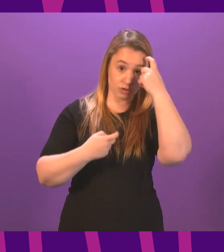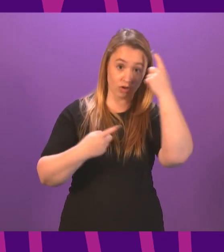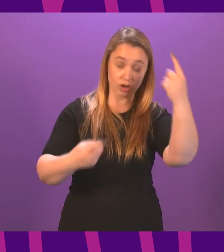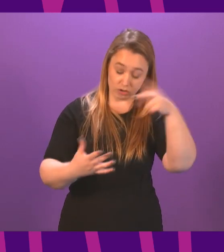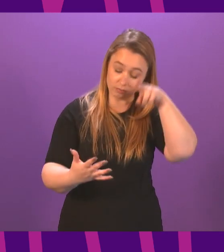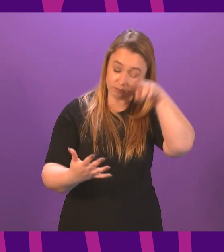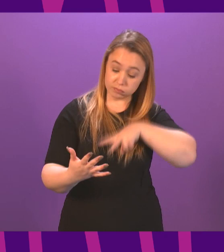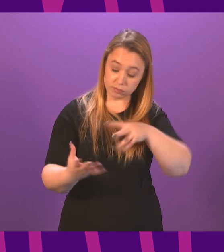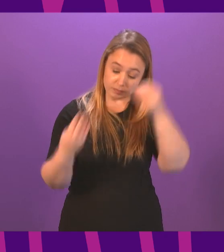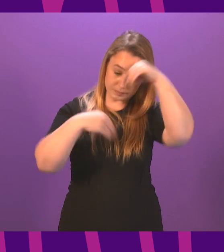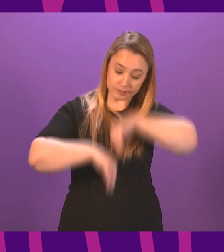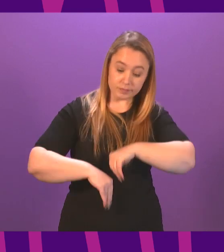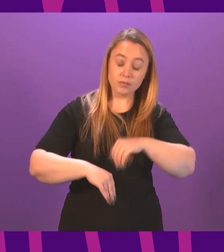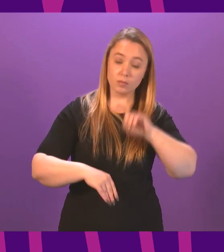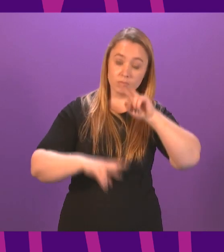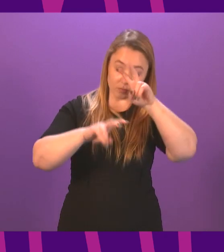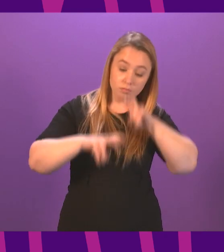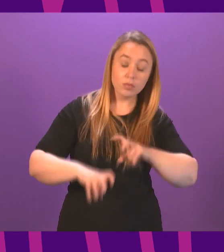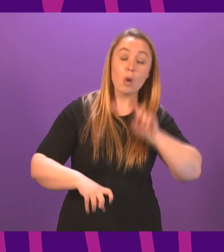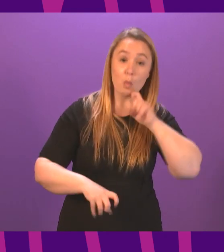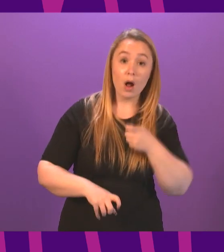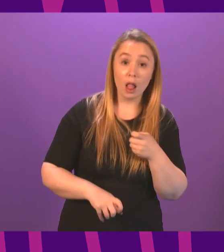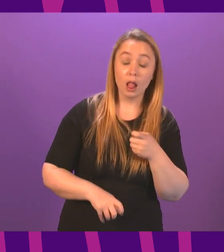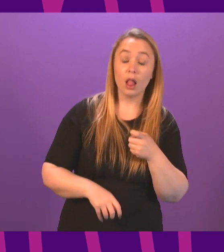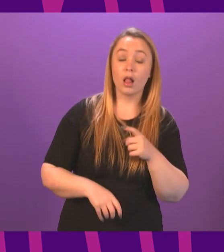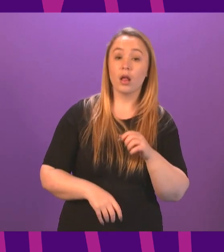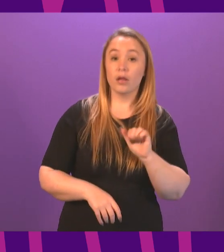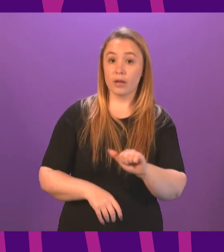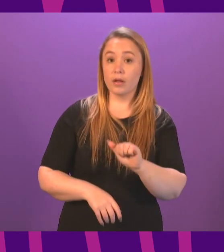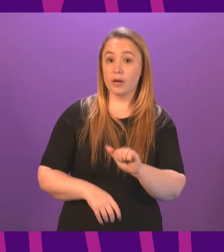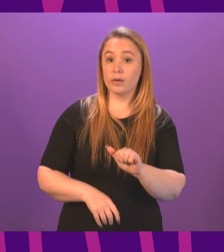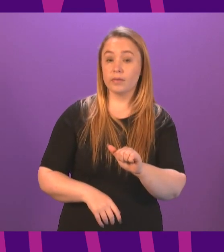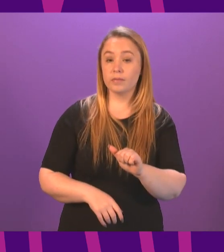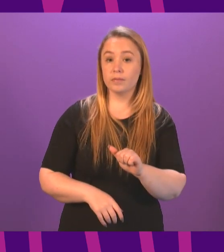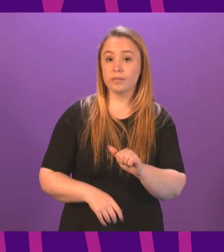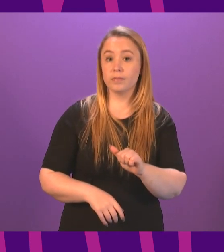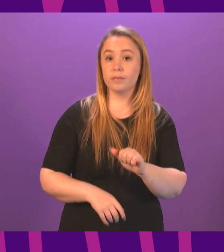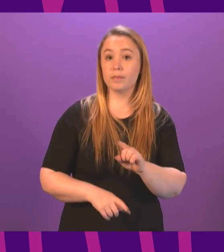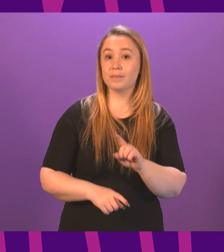I undertake to consider the matter. I have to say that I always hesitate when it comes